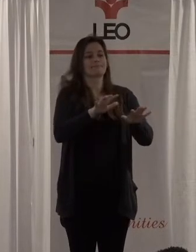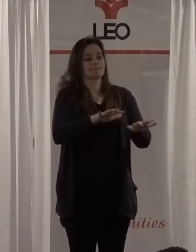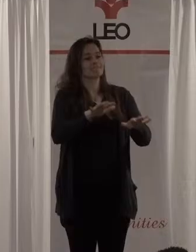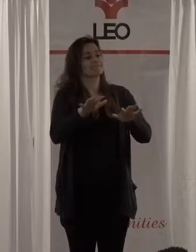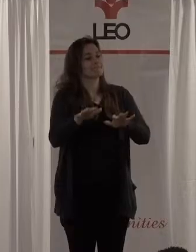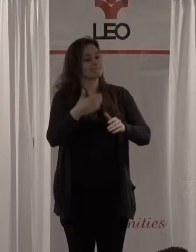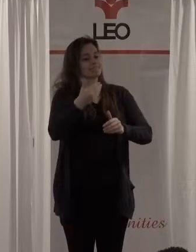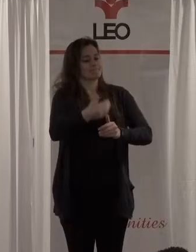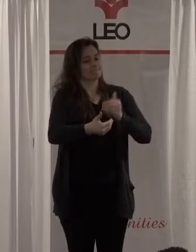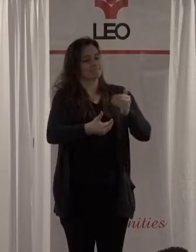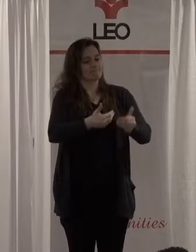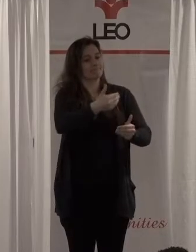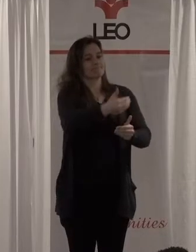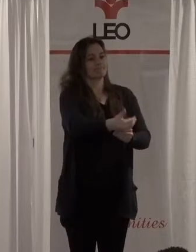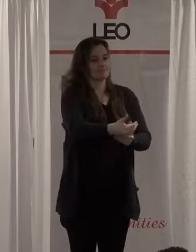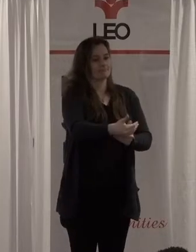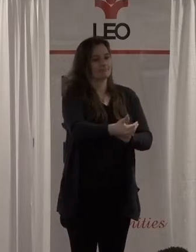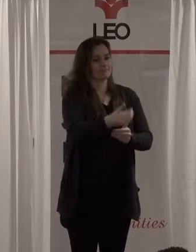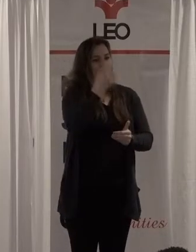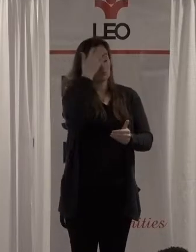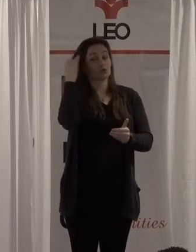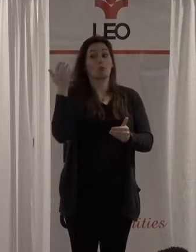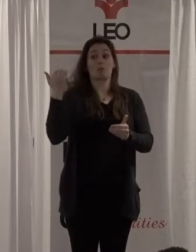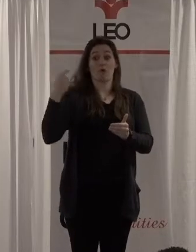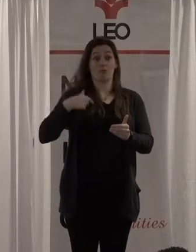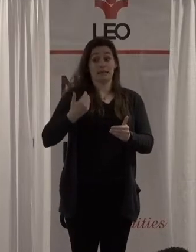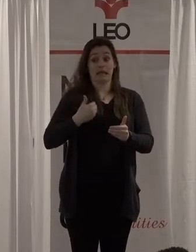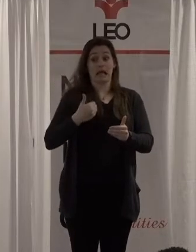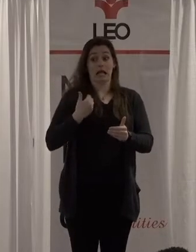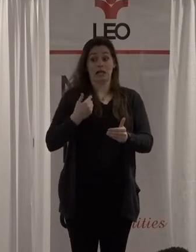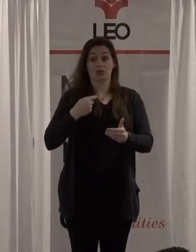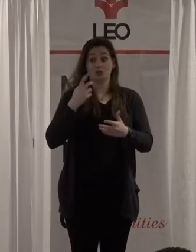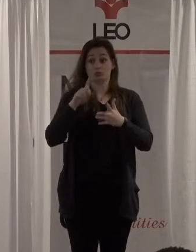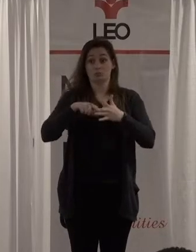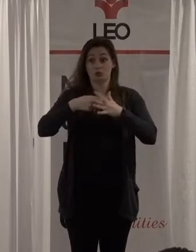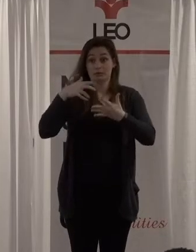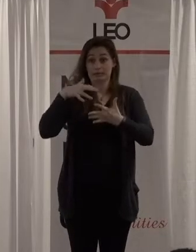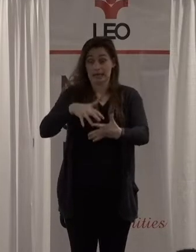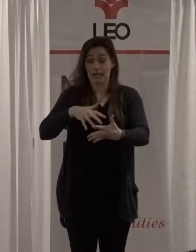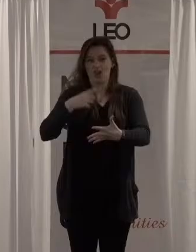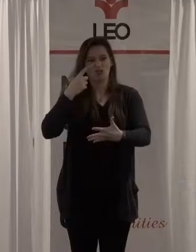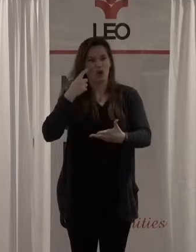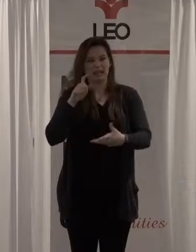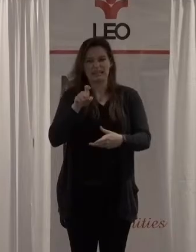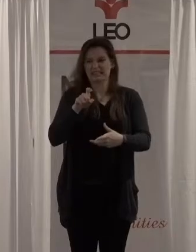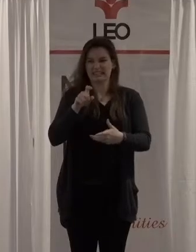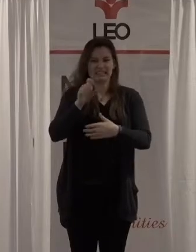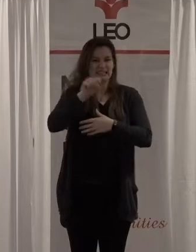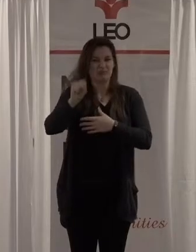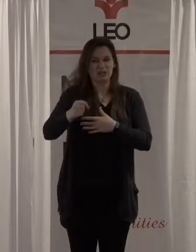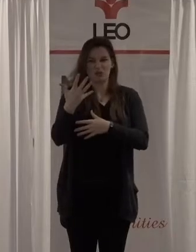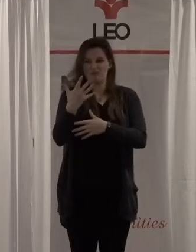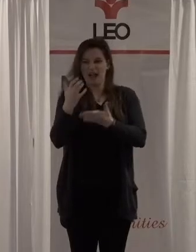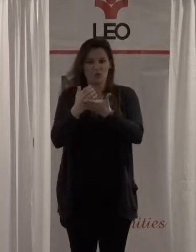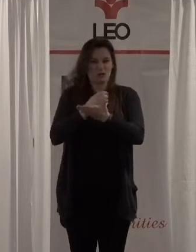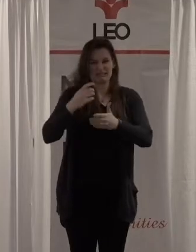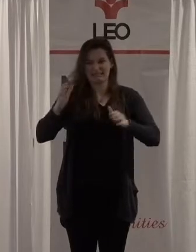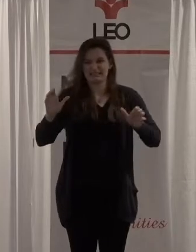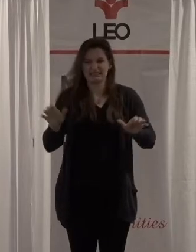WHEN WE GOT INTO SCHOOL. WE THOUGHT WE HAD TO GET 5 CREDITS A SEMESTER, RUSH THROUGH AND FINISH IN FOUR YEARS AND STICK TO THE PLAN.